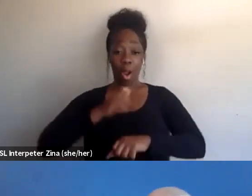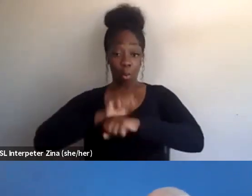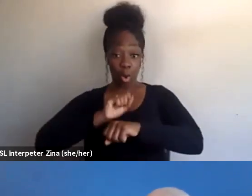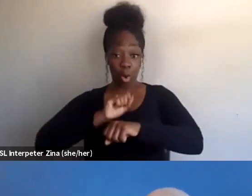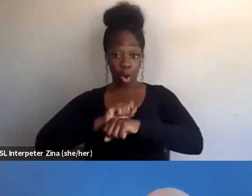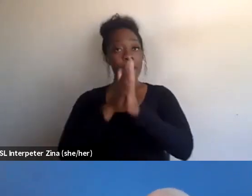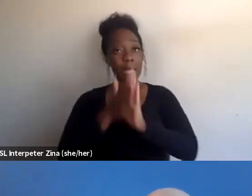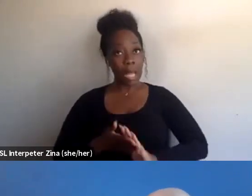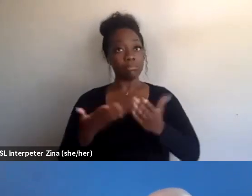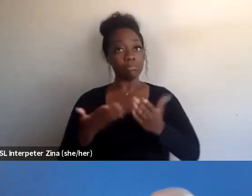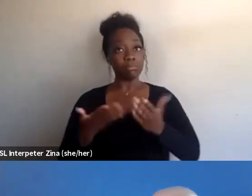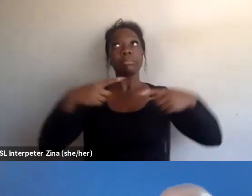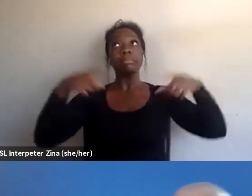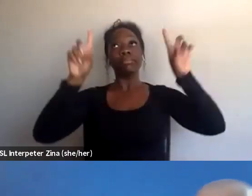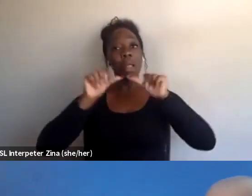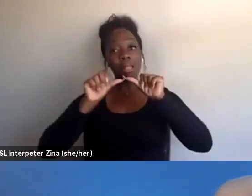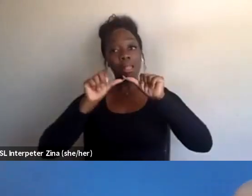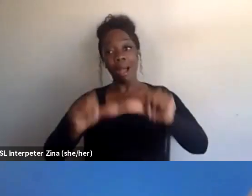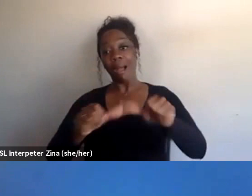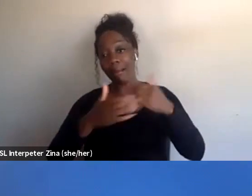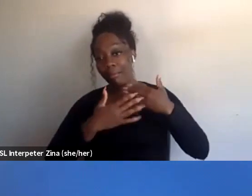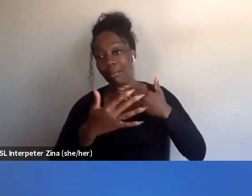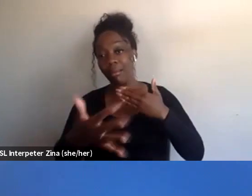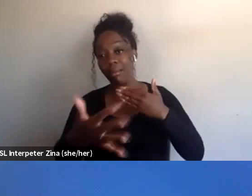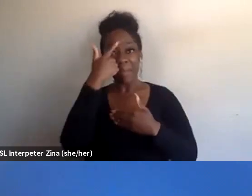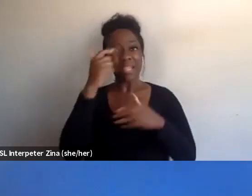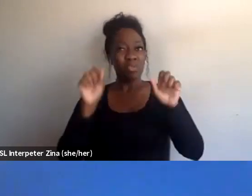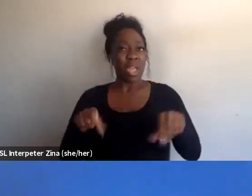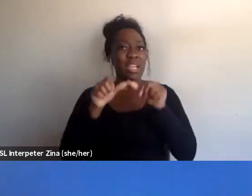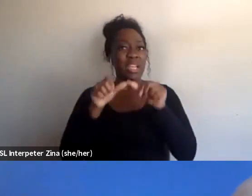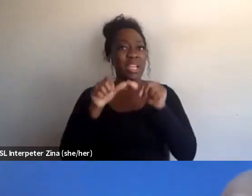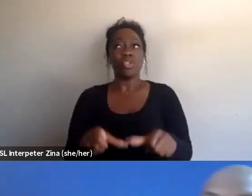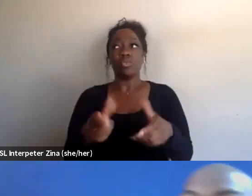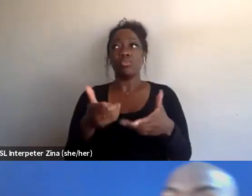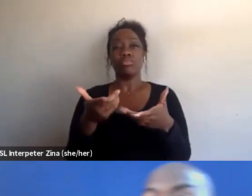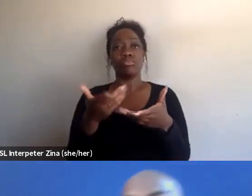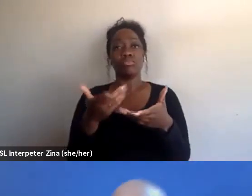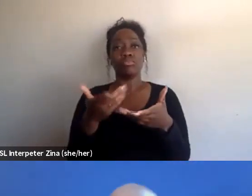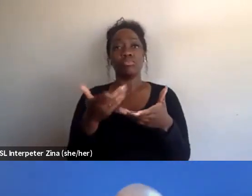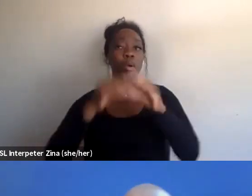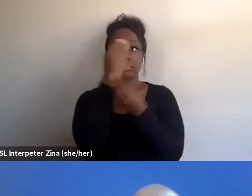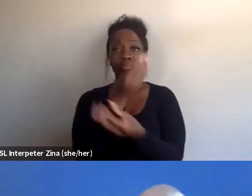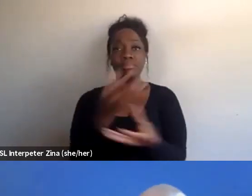so it can live on and carry the stories of legends like Dorothy Masuka and mum Thandie Klassen.